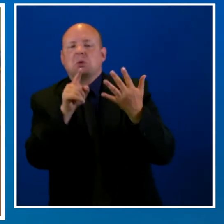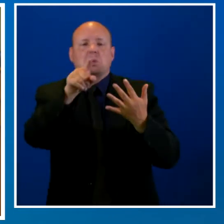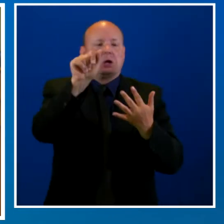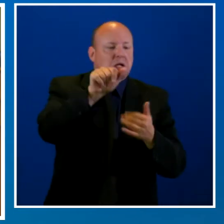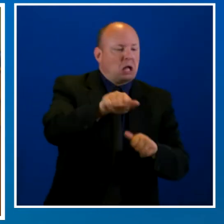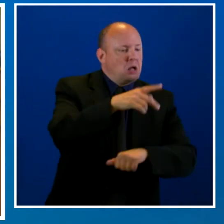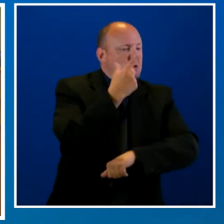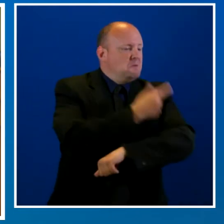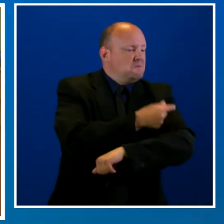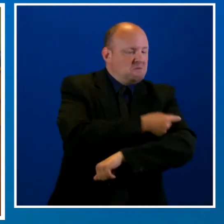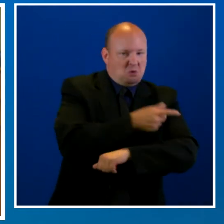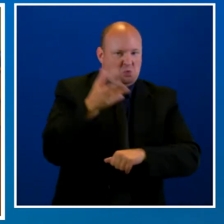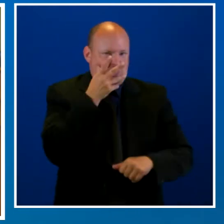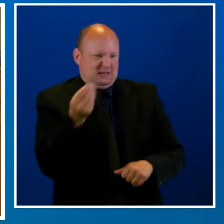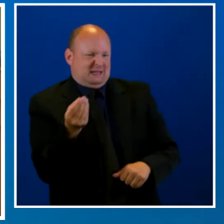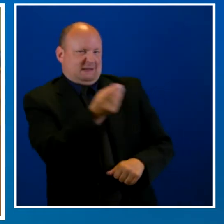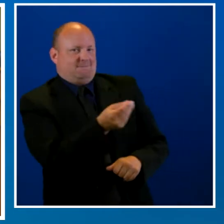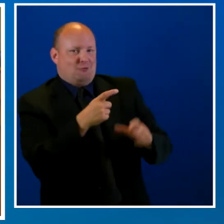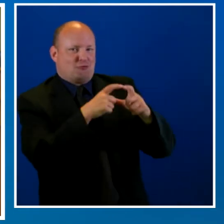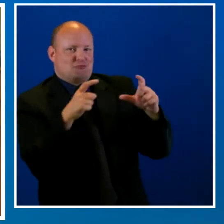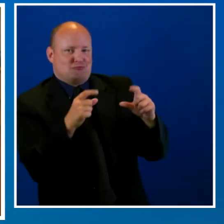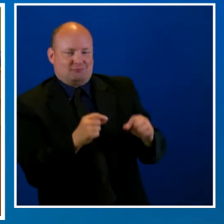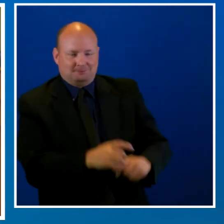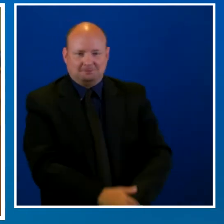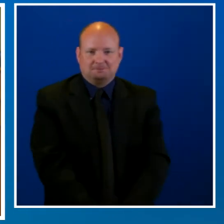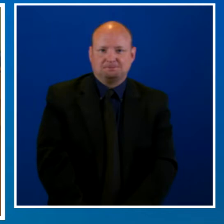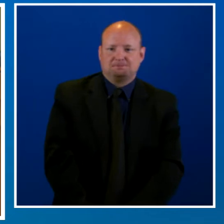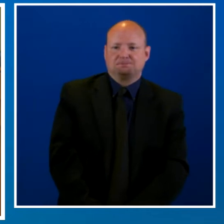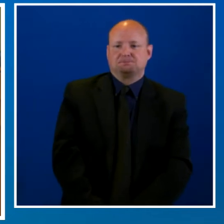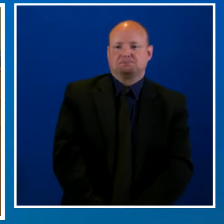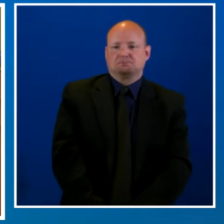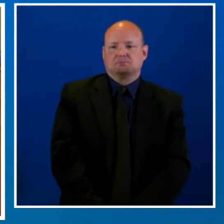In addition to our state reopening, June 30th also